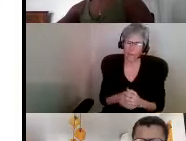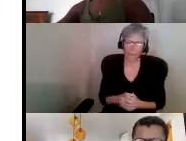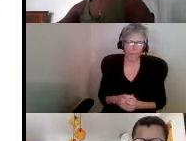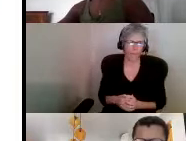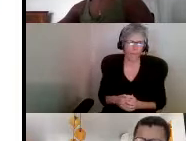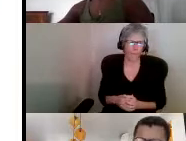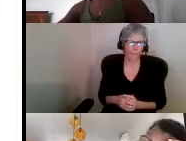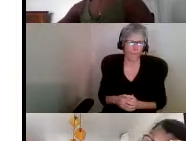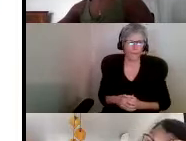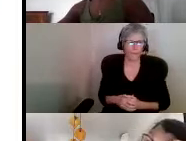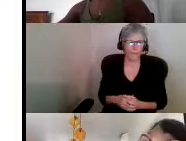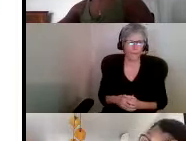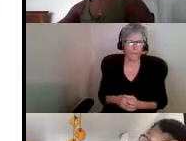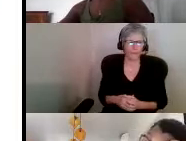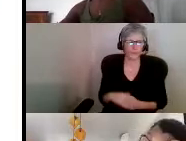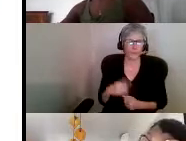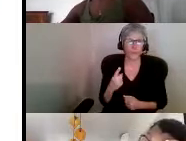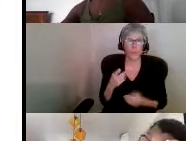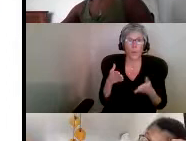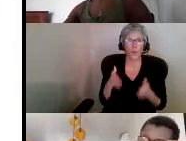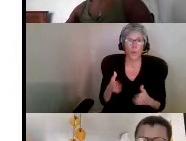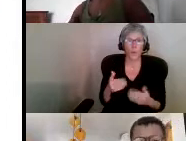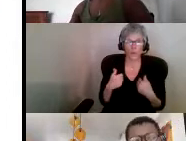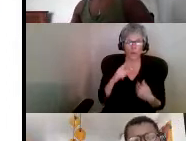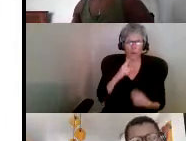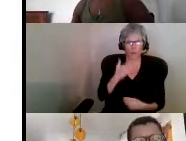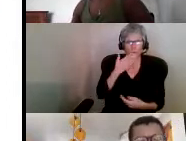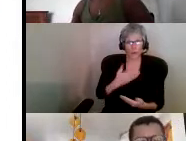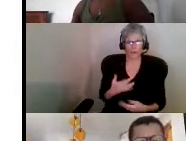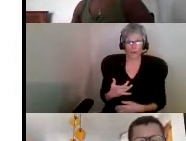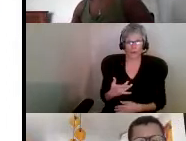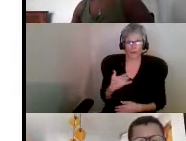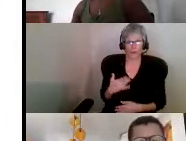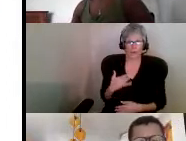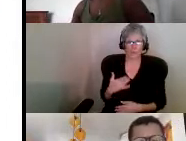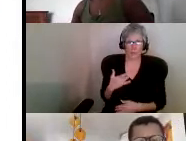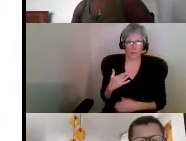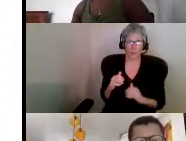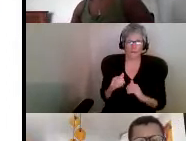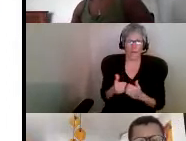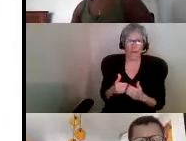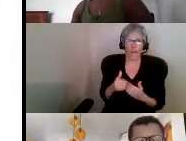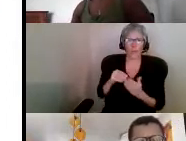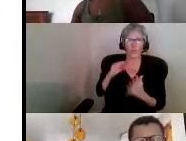One way to get a really good sense of how students think about your teaching and